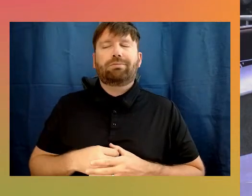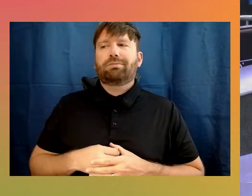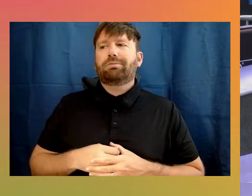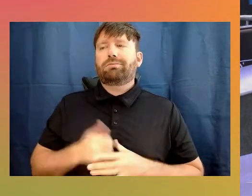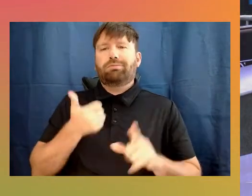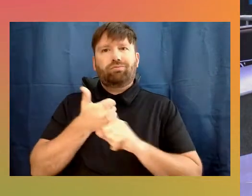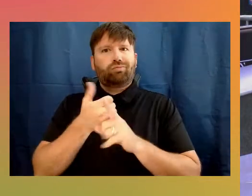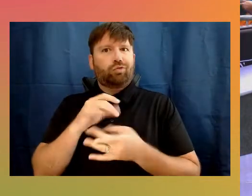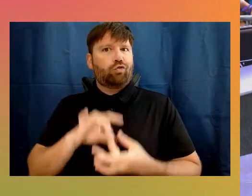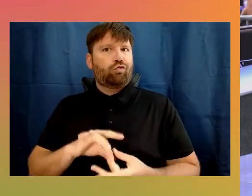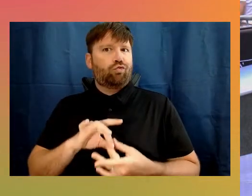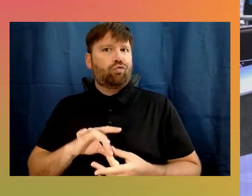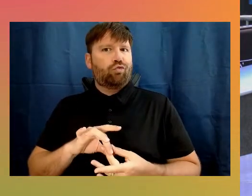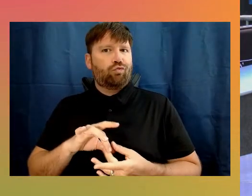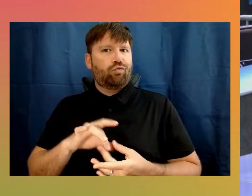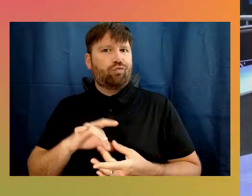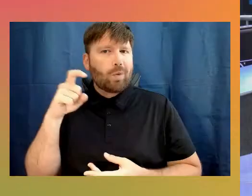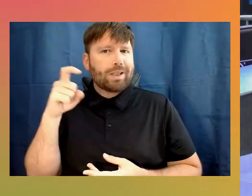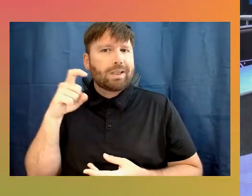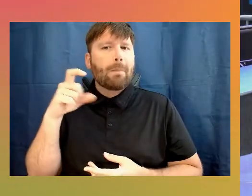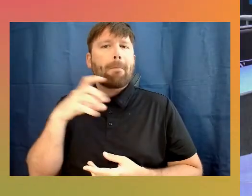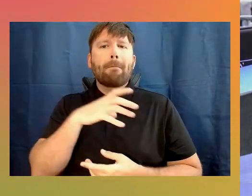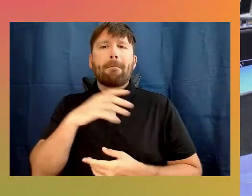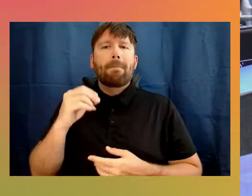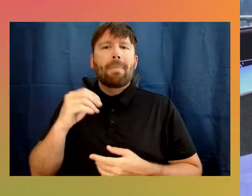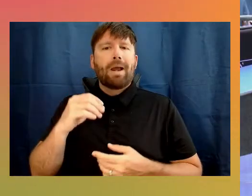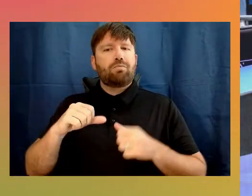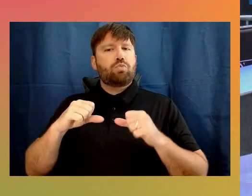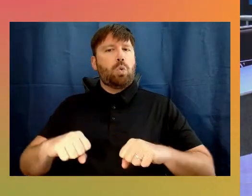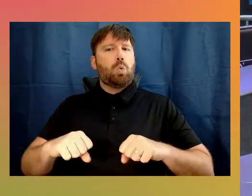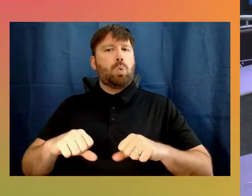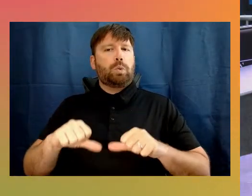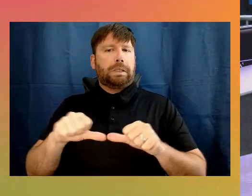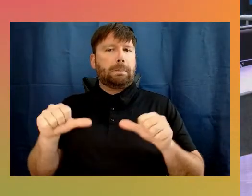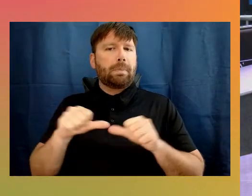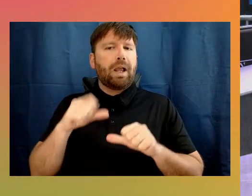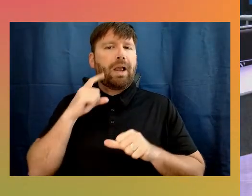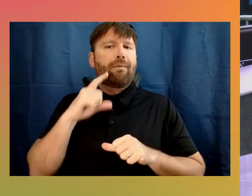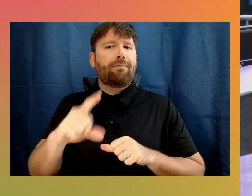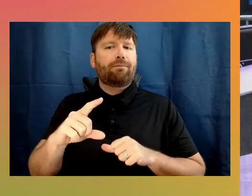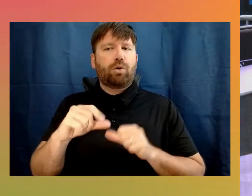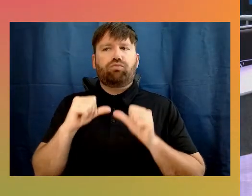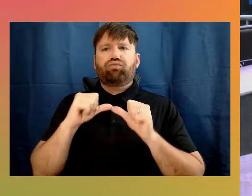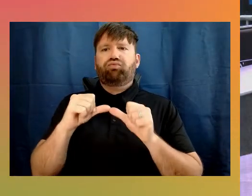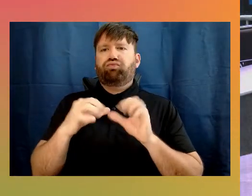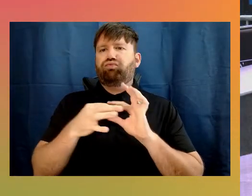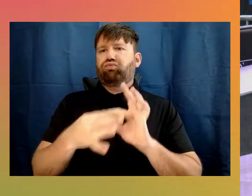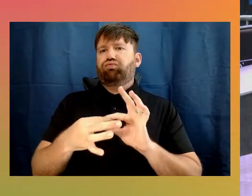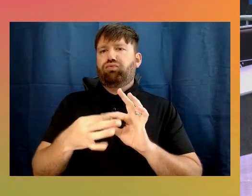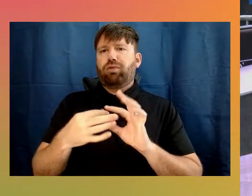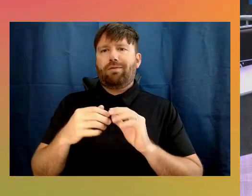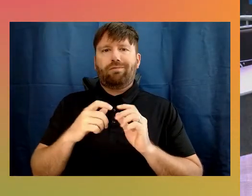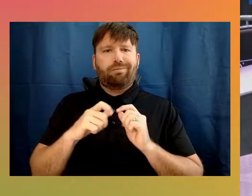PROGRAMS TO SUPPORT GROWTH FROM THE INSIDE-OUT. SHE IS KNOWN FOR HER GROUNDED